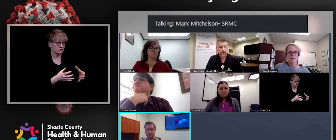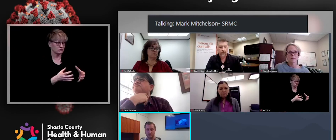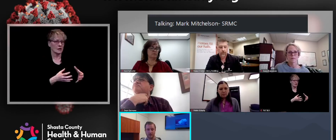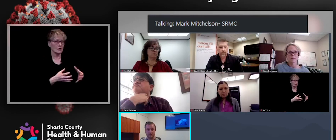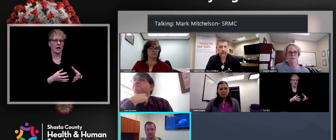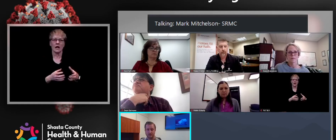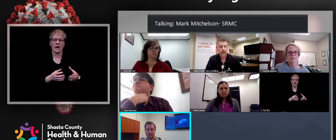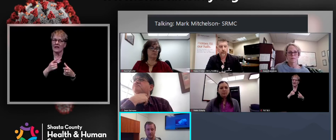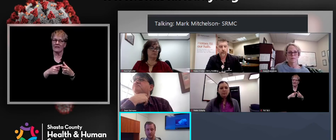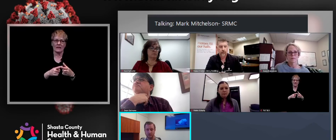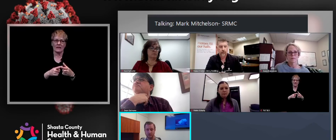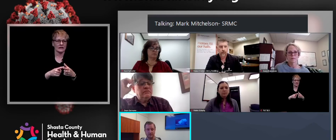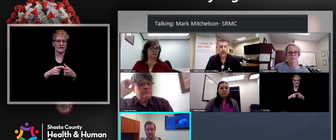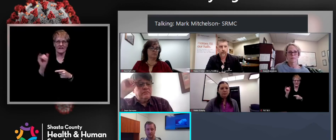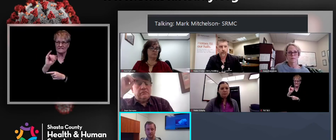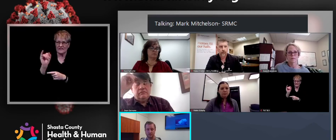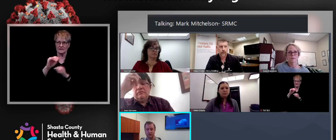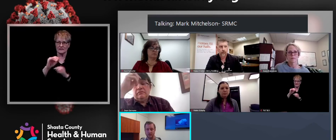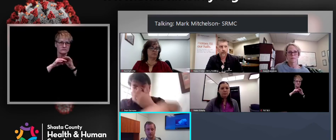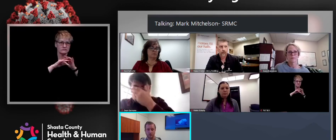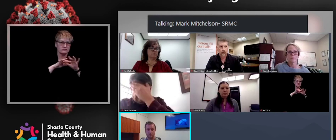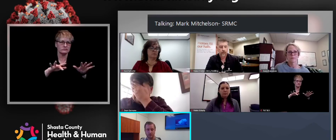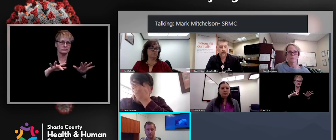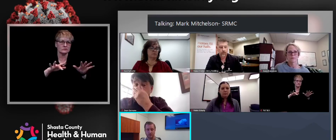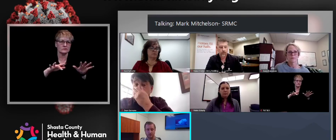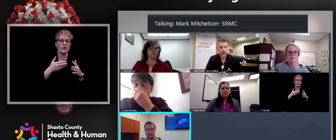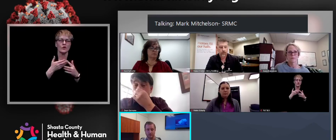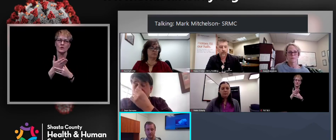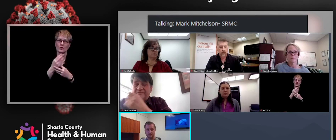cross contamination with visitors and patients. We want to make sure people stay safe.